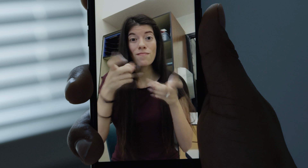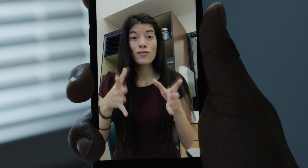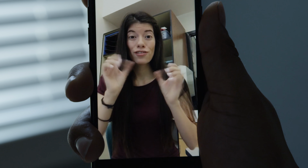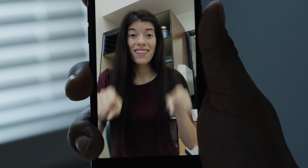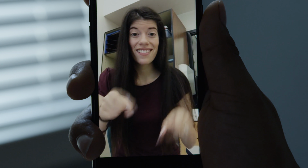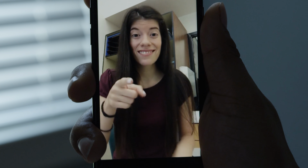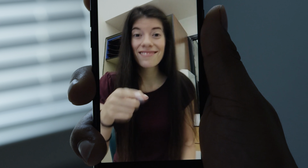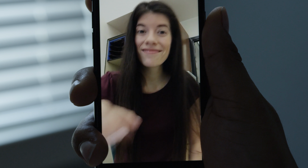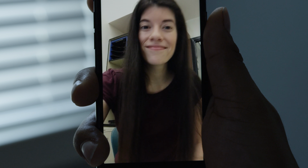Maybe you could become a manager!